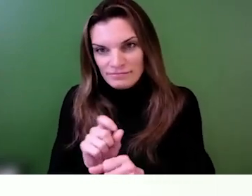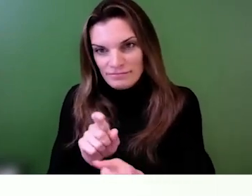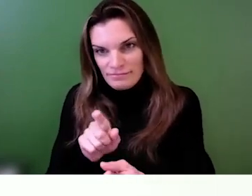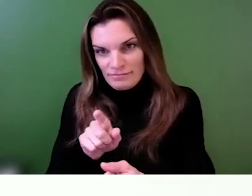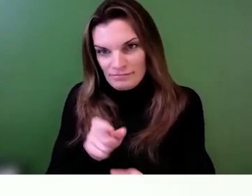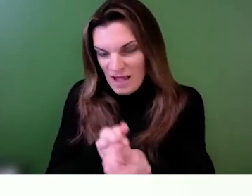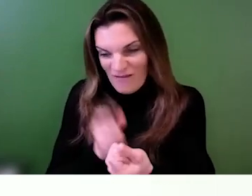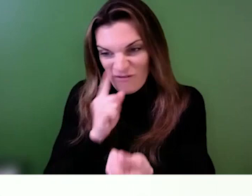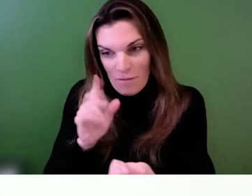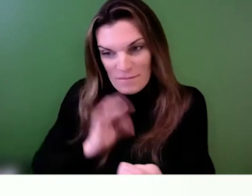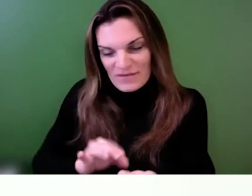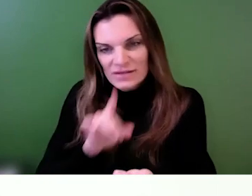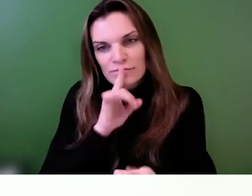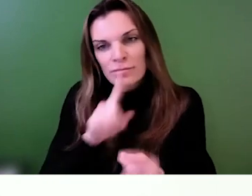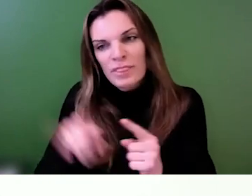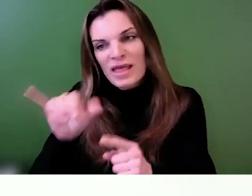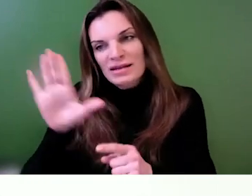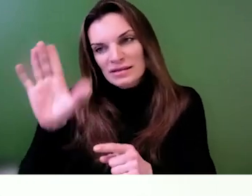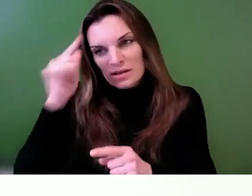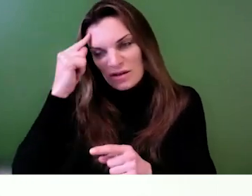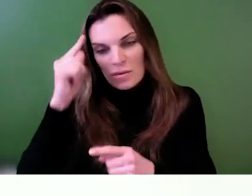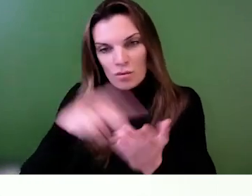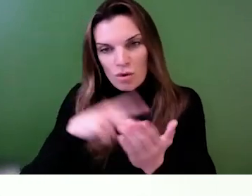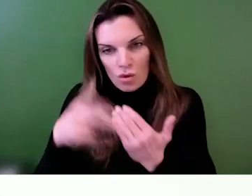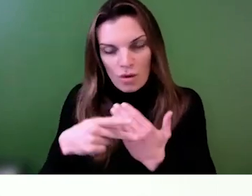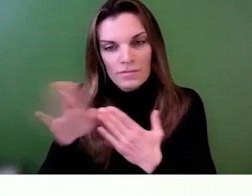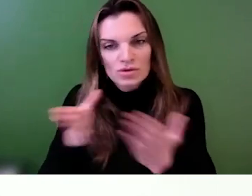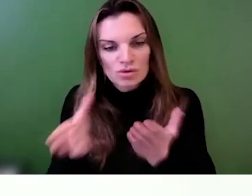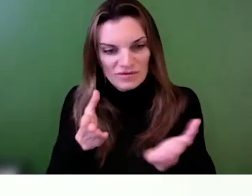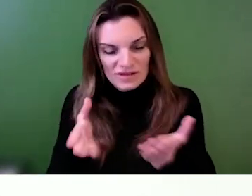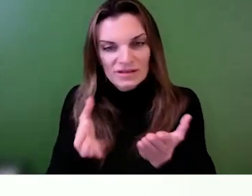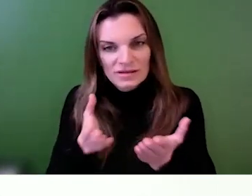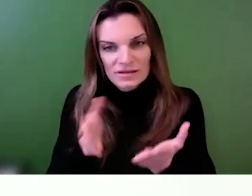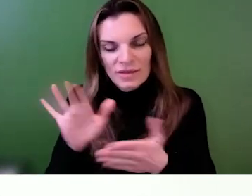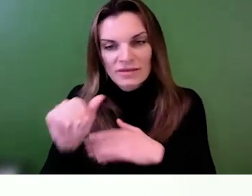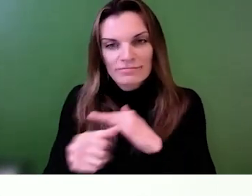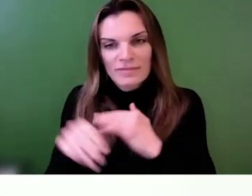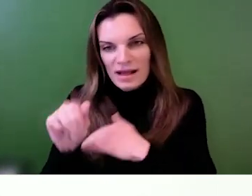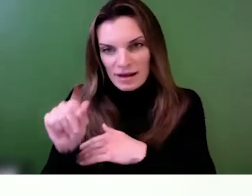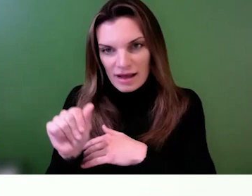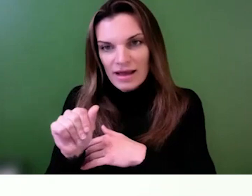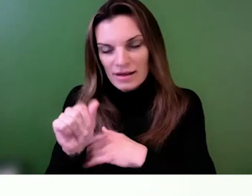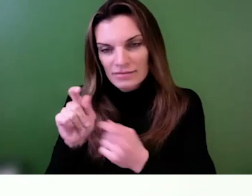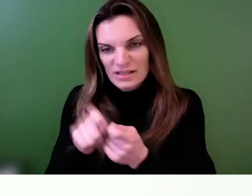But that is a Government program or service. And that does fall under the ADA specifically title